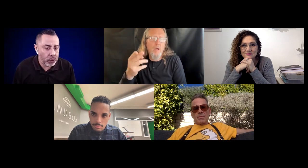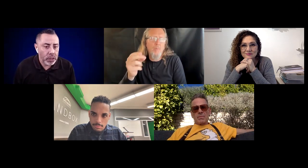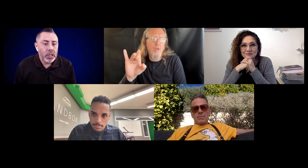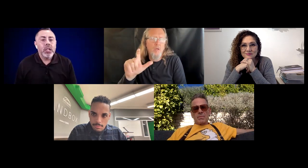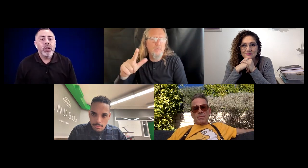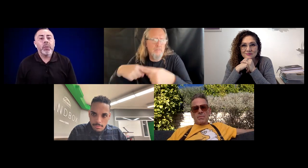Most often they're called methodical signing styles.